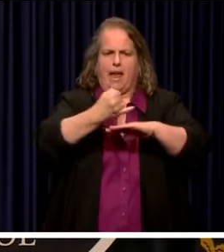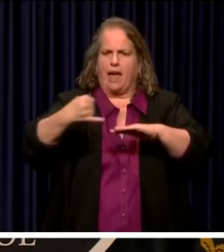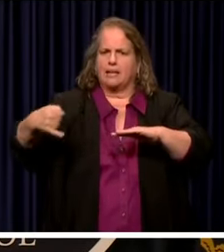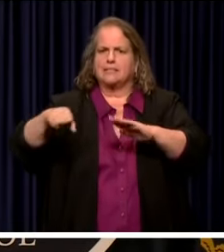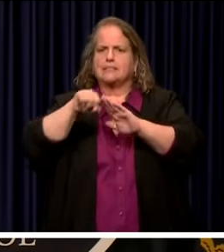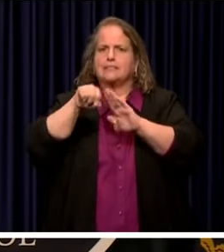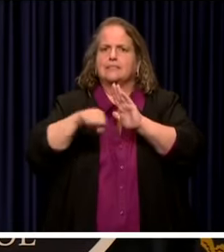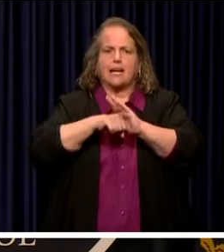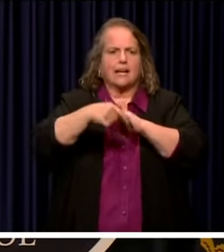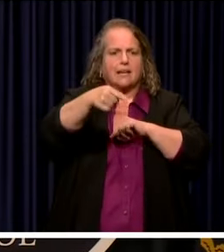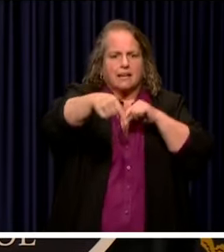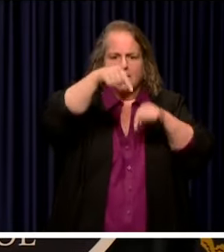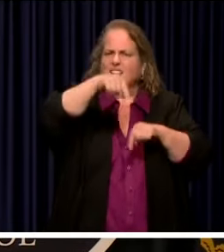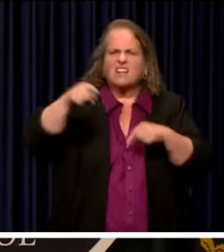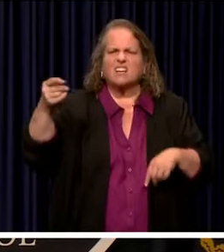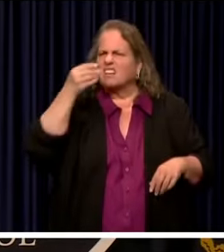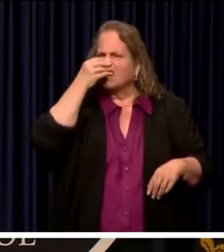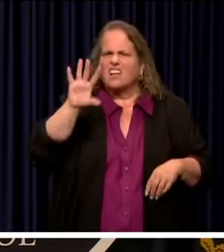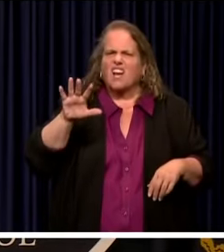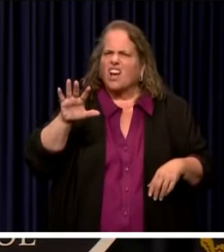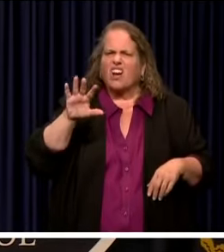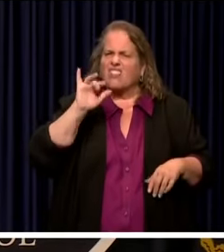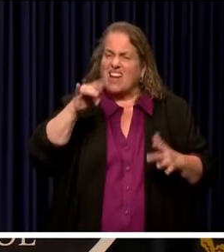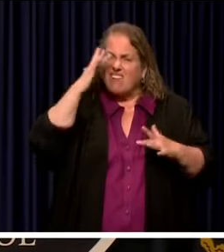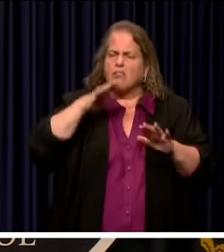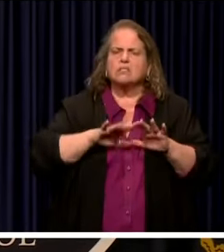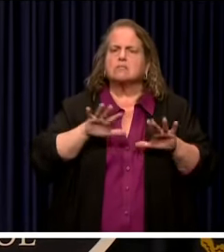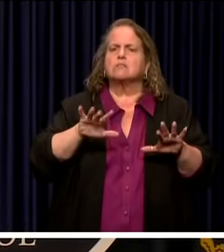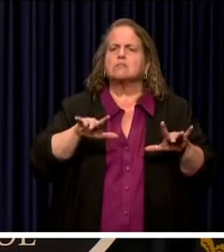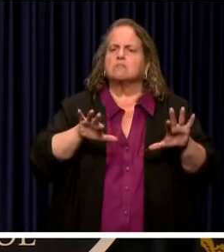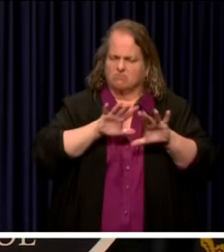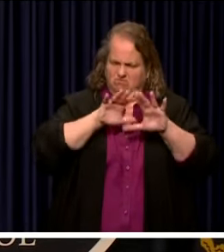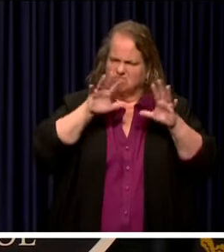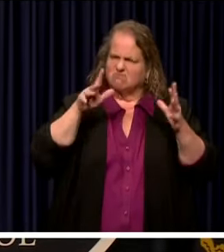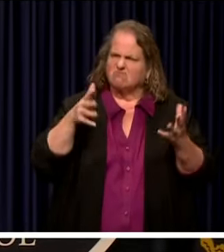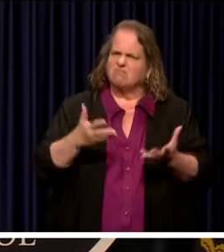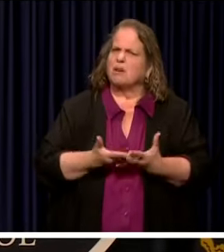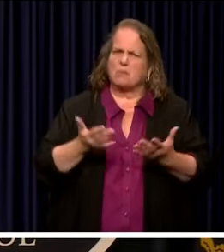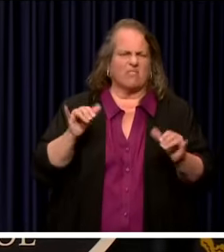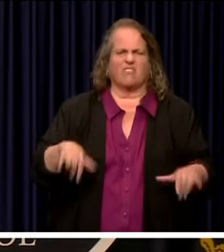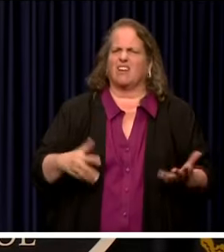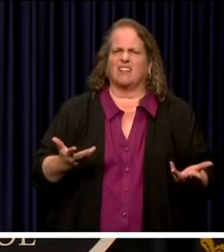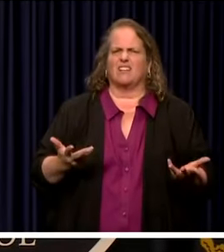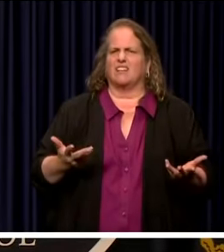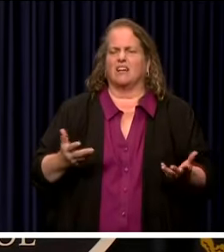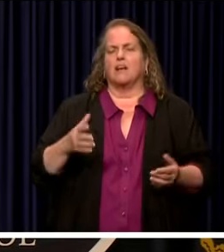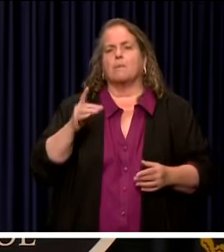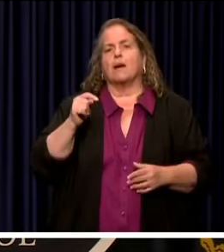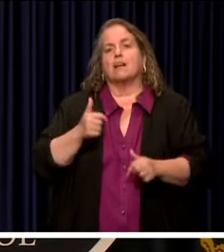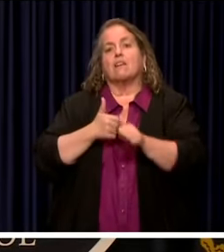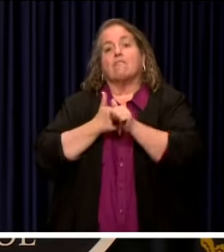THIS IS MY OLD KENTUCKY HOME BY